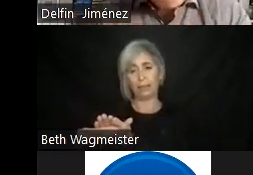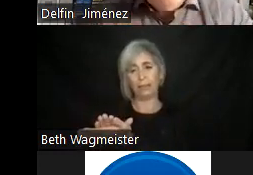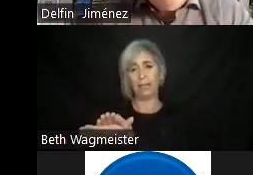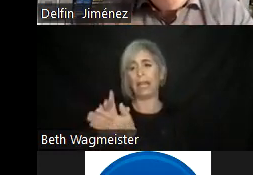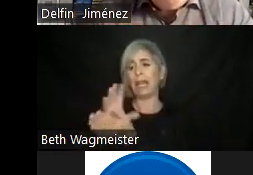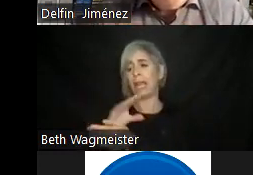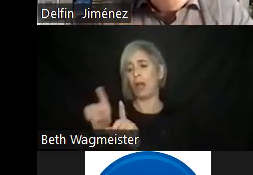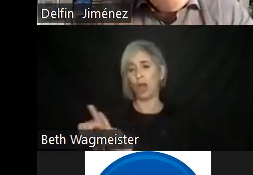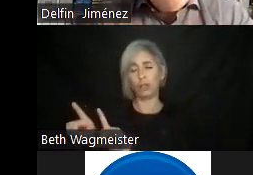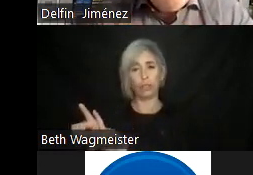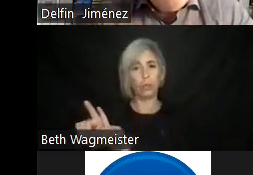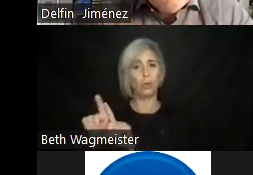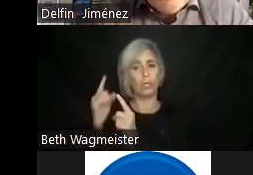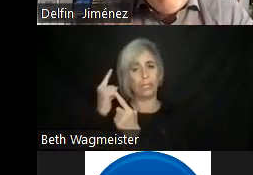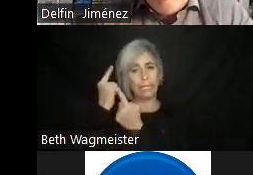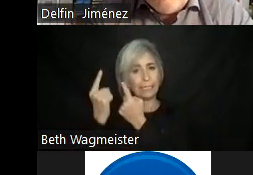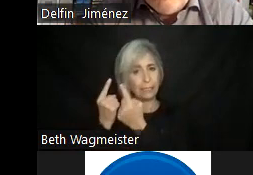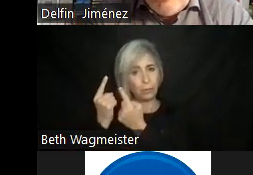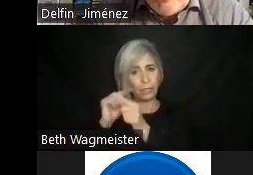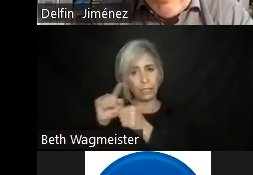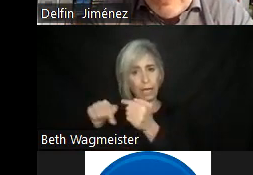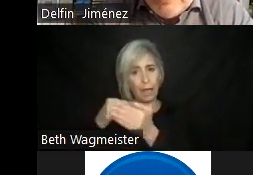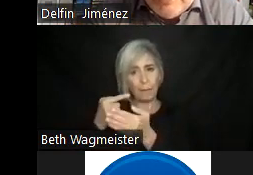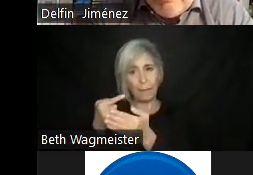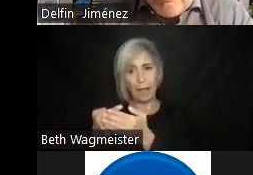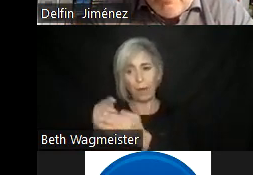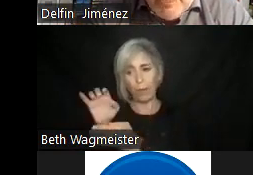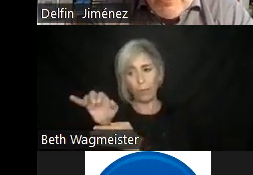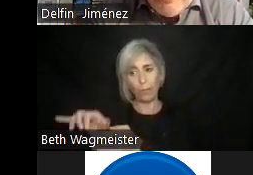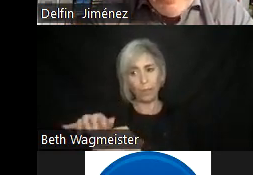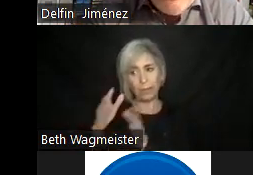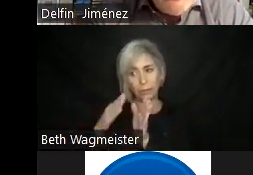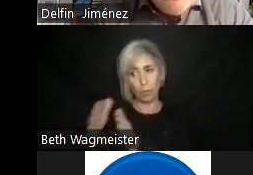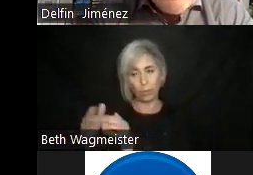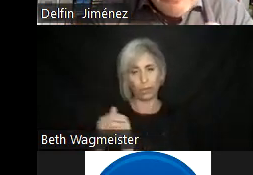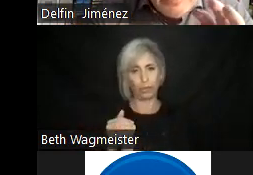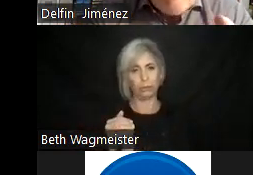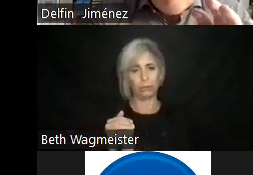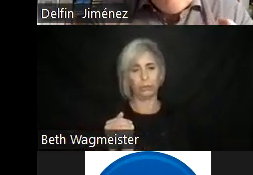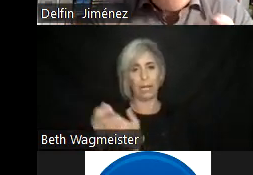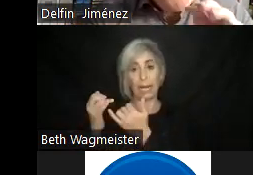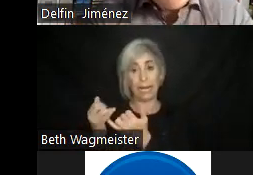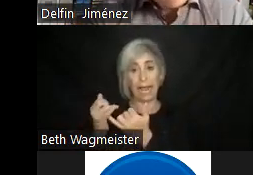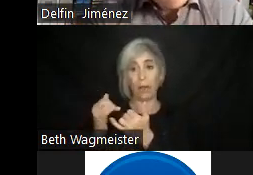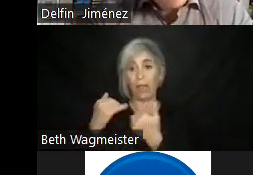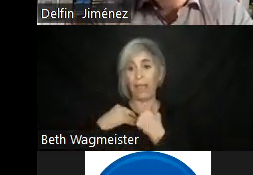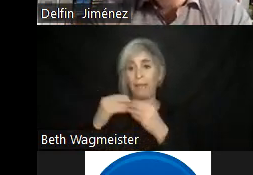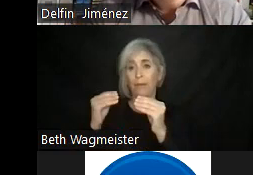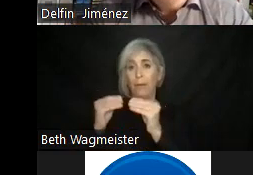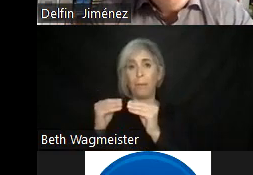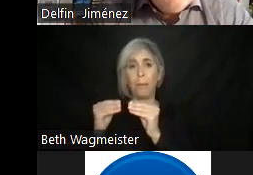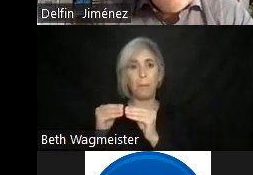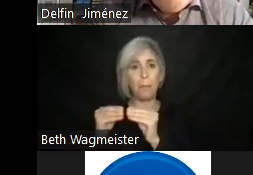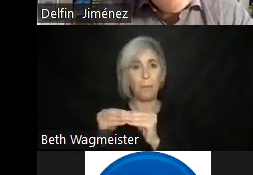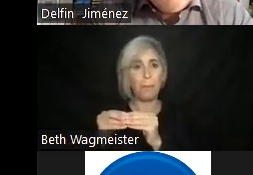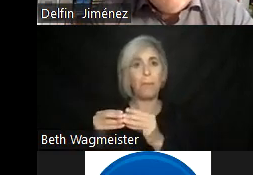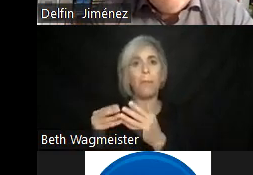the considerations about that. Now they have more prominence in the standard.